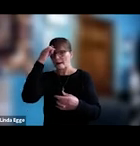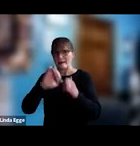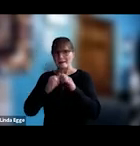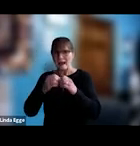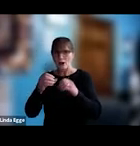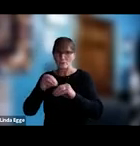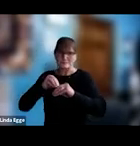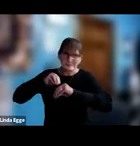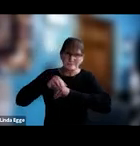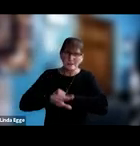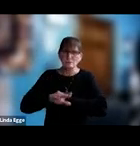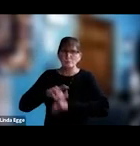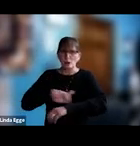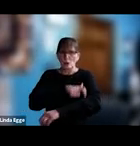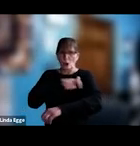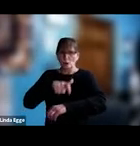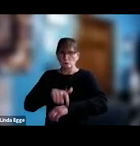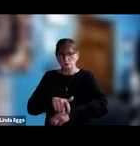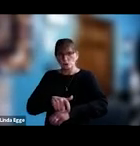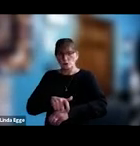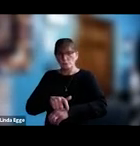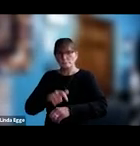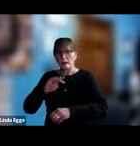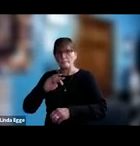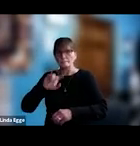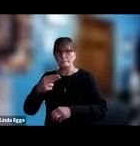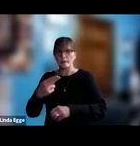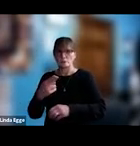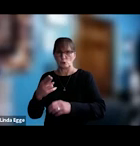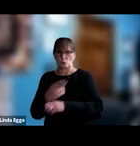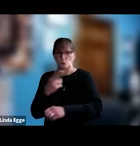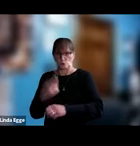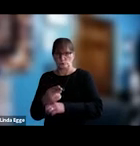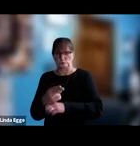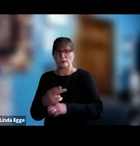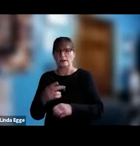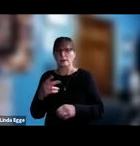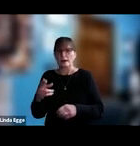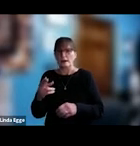by long-term methamphetamine use. And so Paige's use has altered,